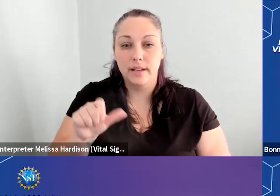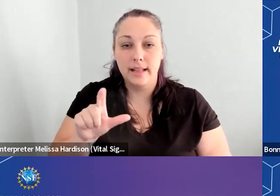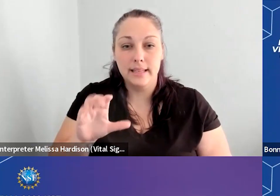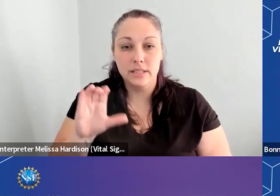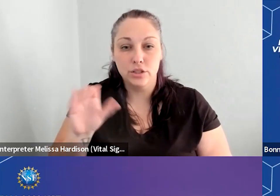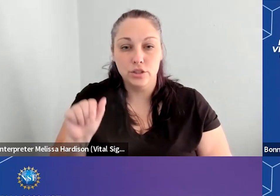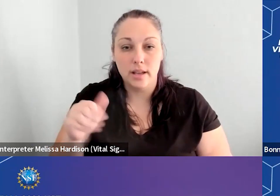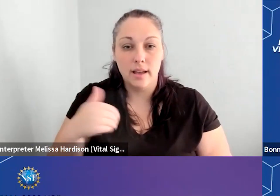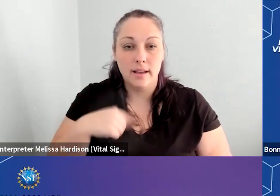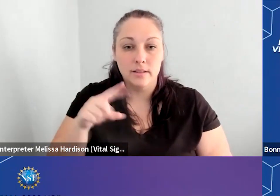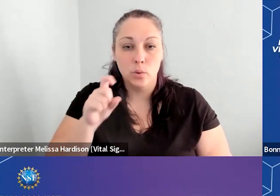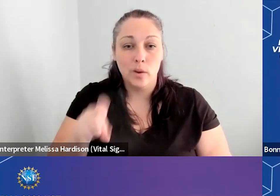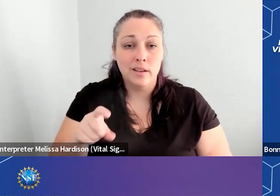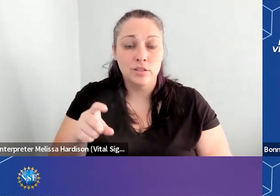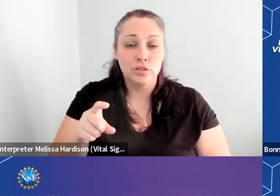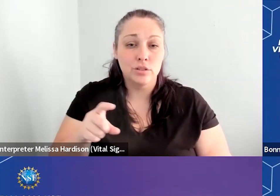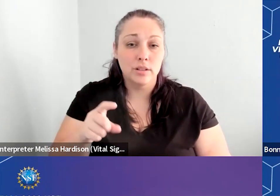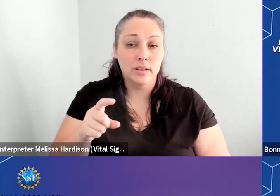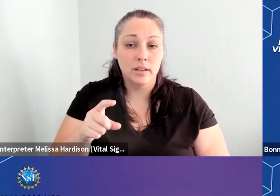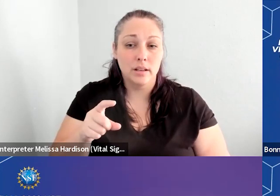that would be appropriate for the cyber programs?